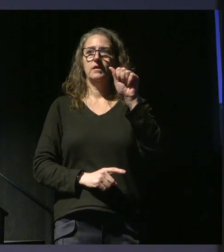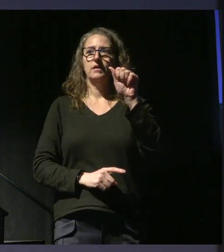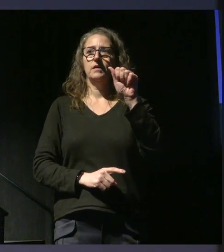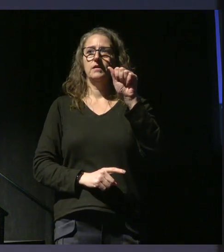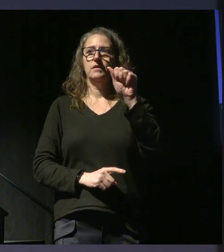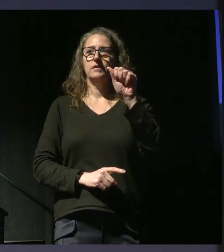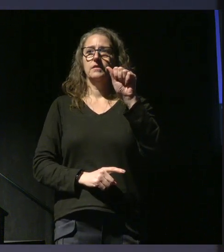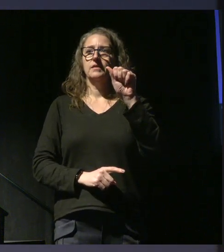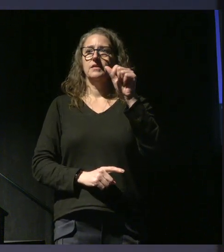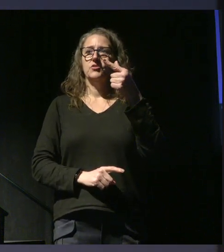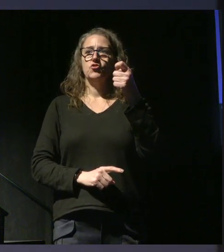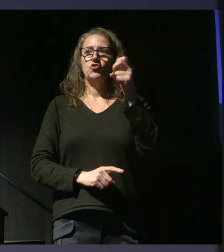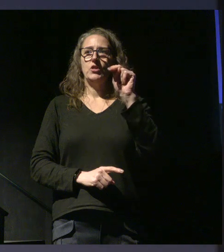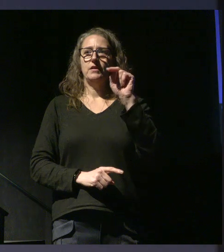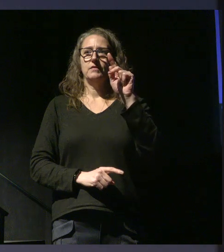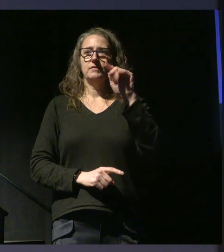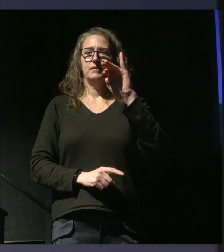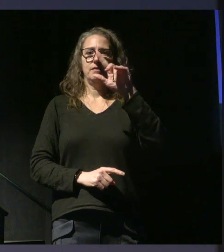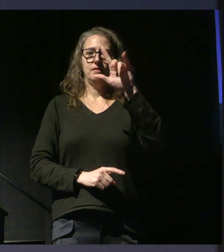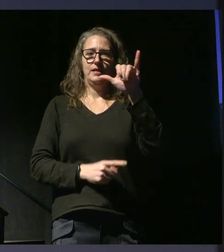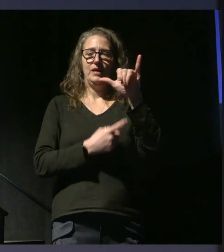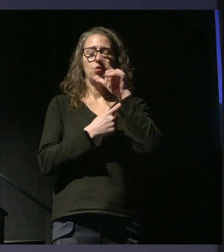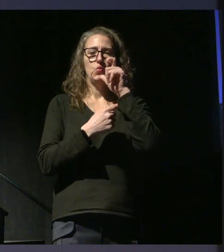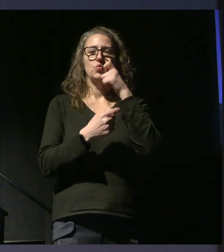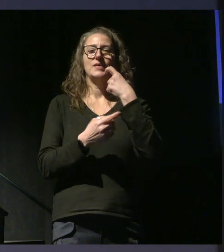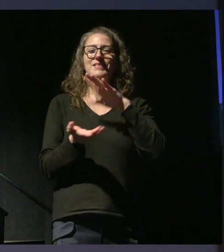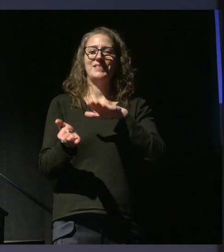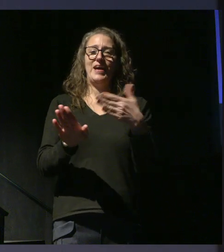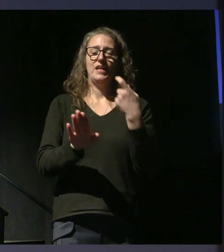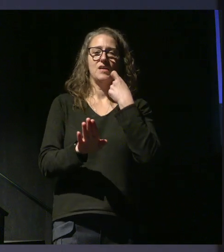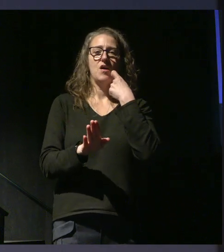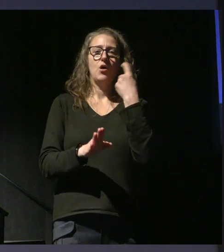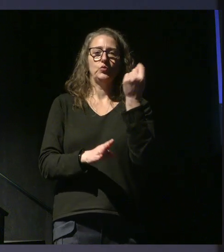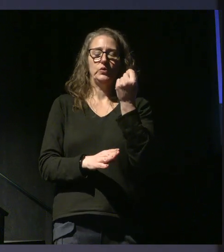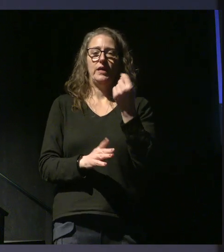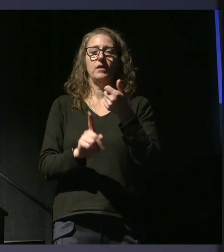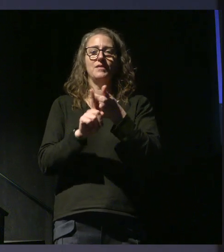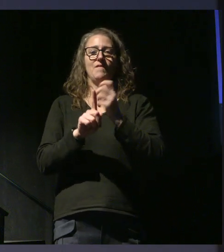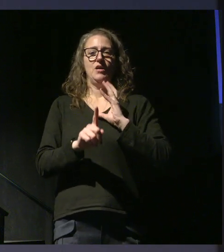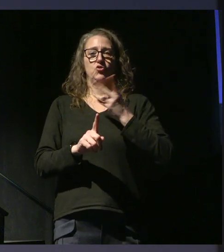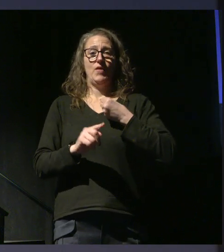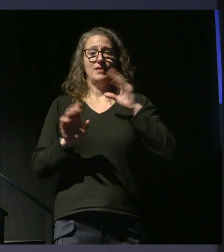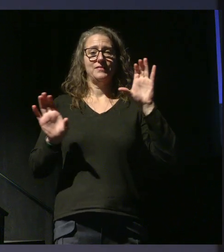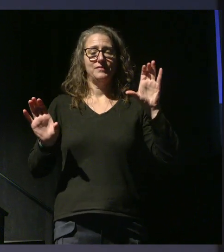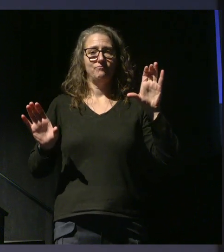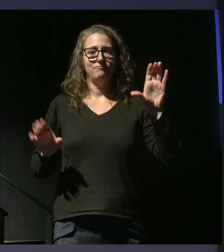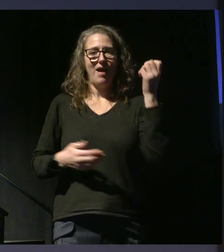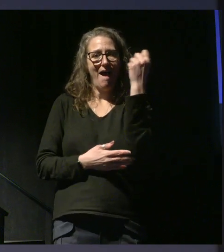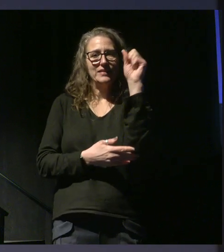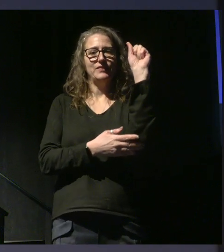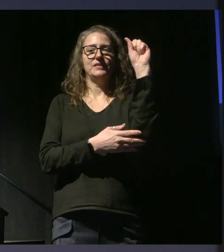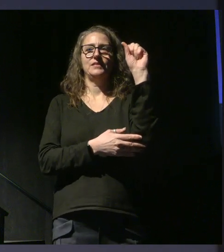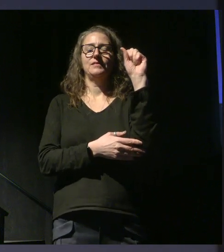Gentilly was a trans activist, an actress, an advocate and organizer, a true icon.